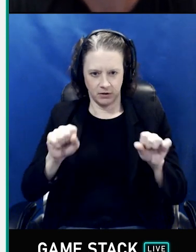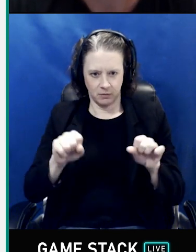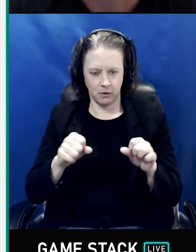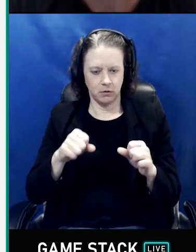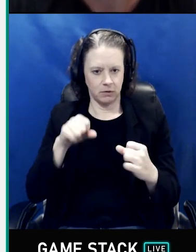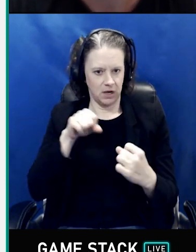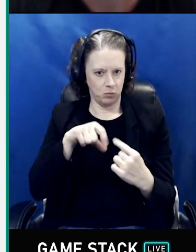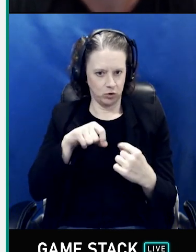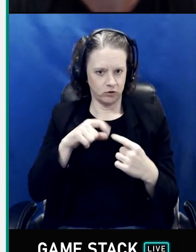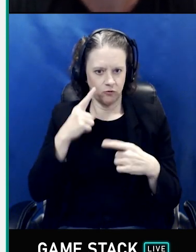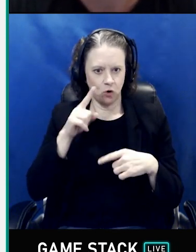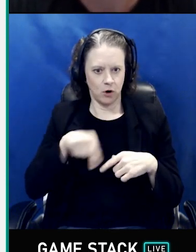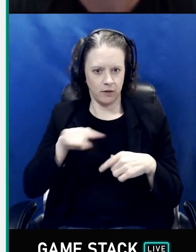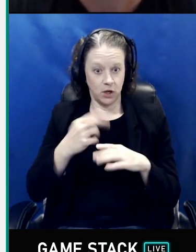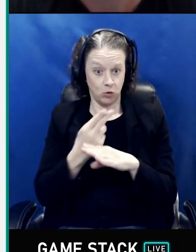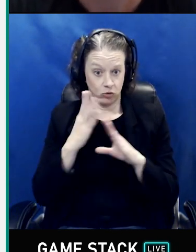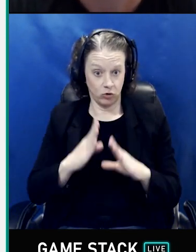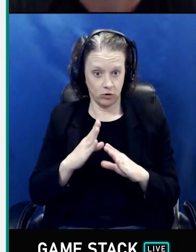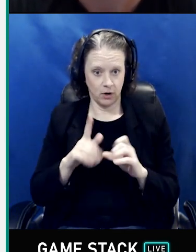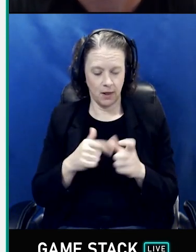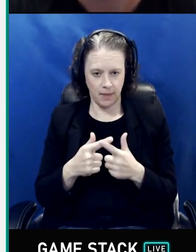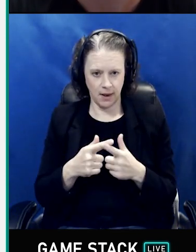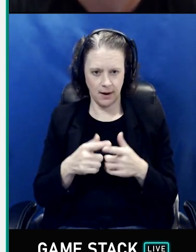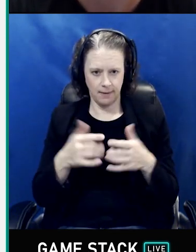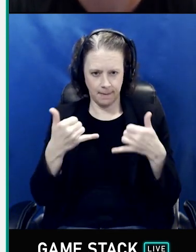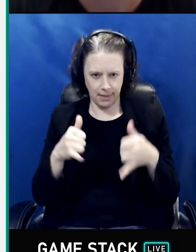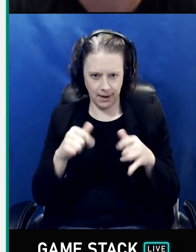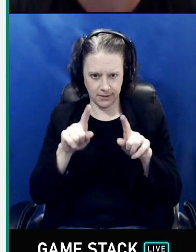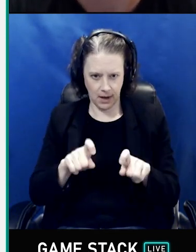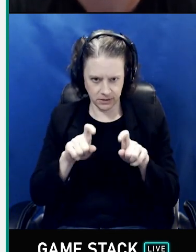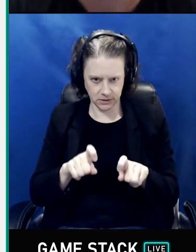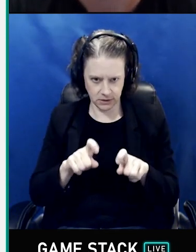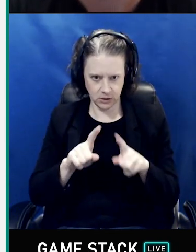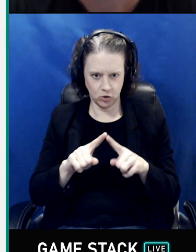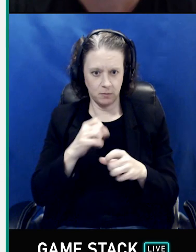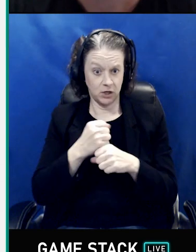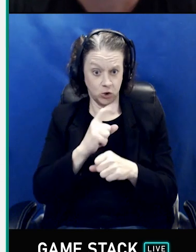The input was then playtested to ensure a quality experience.